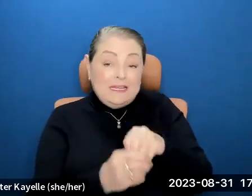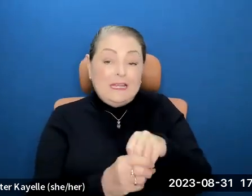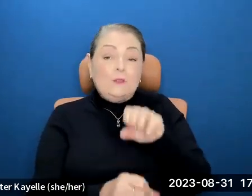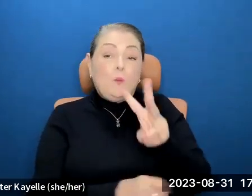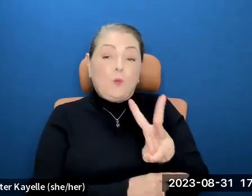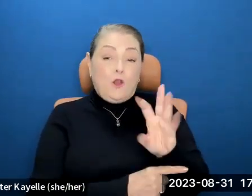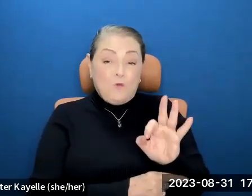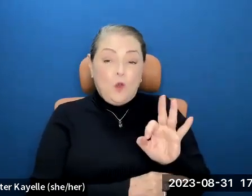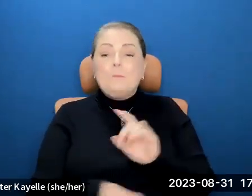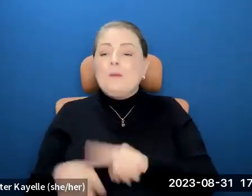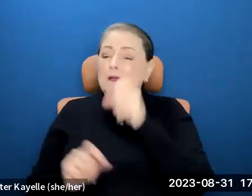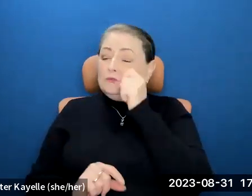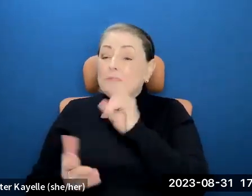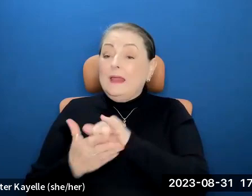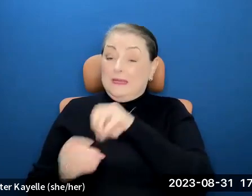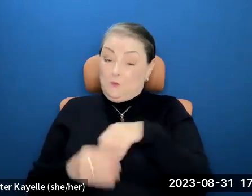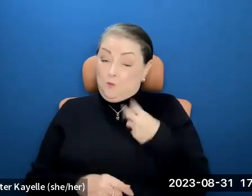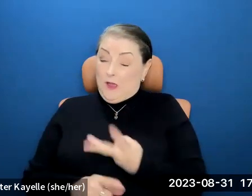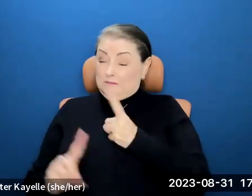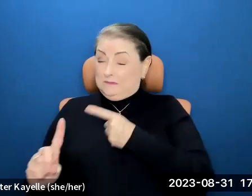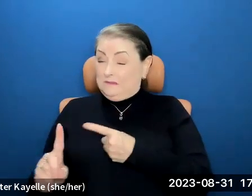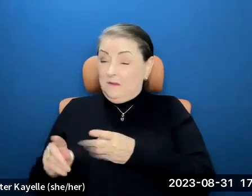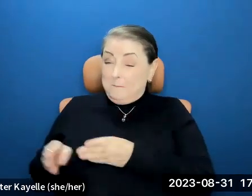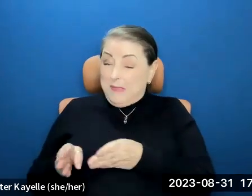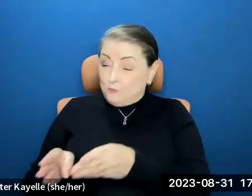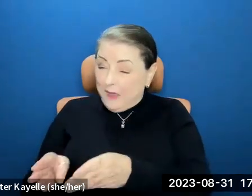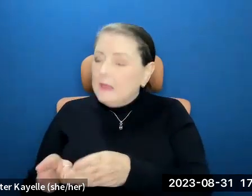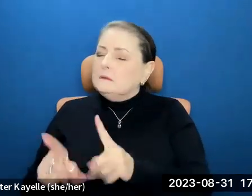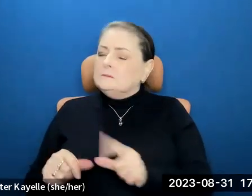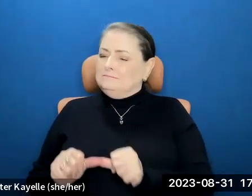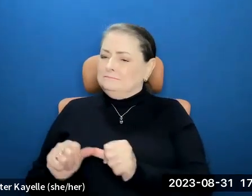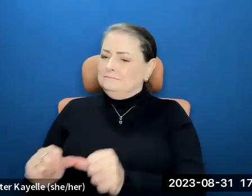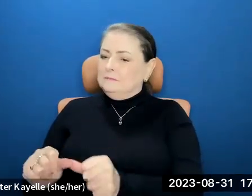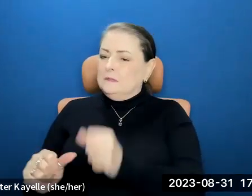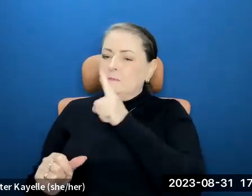alternate pathway and that a Washington specific pathway be maintained because the compact requires